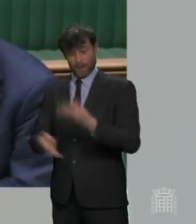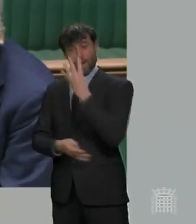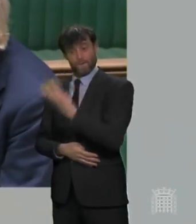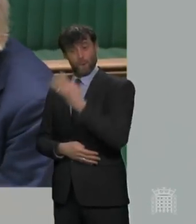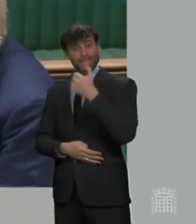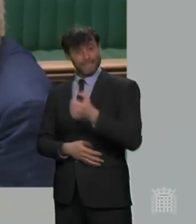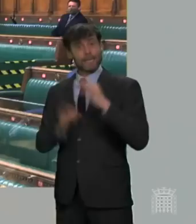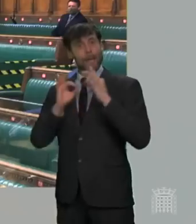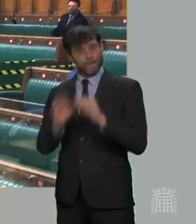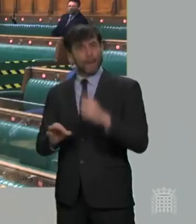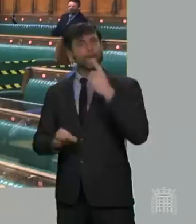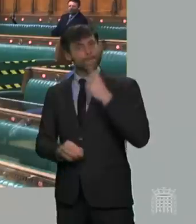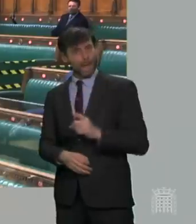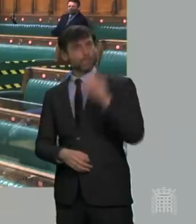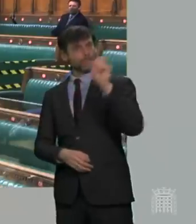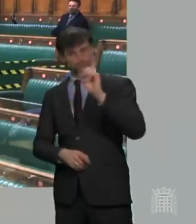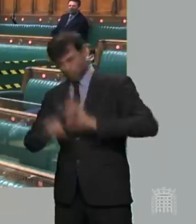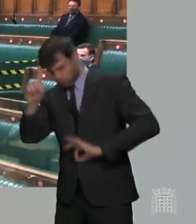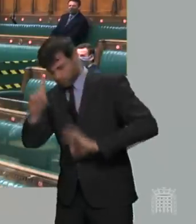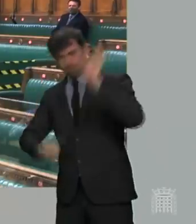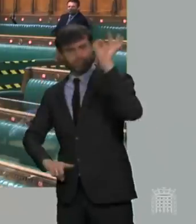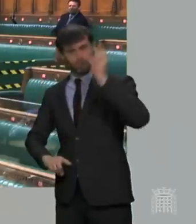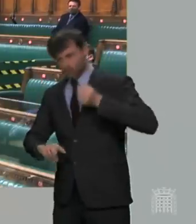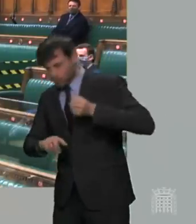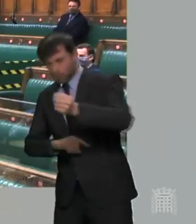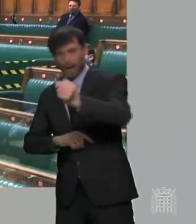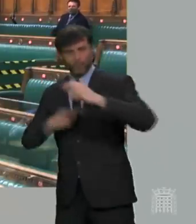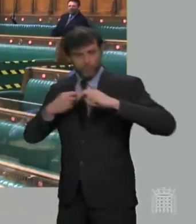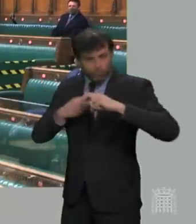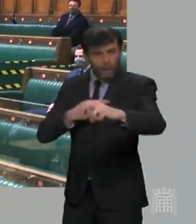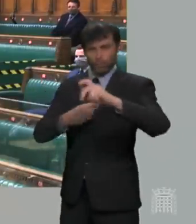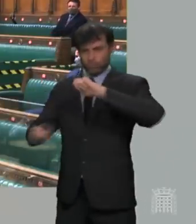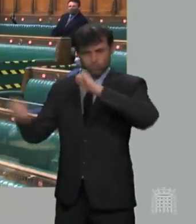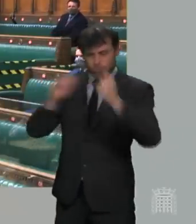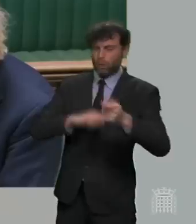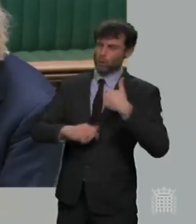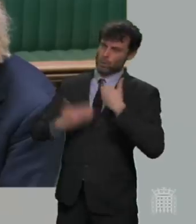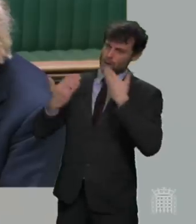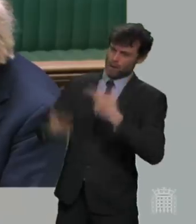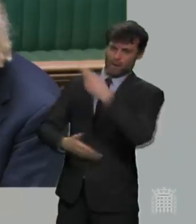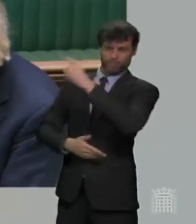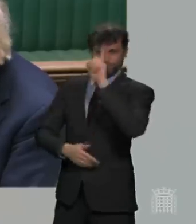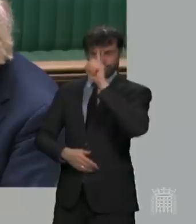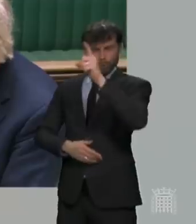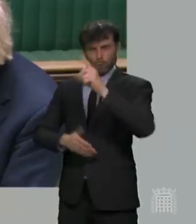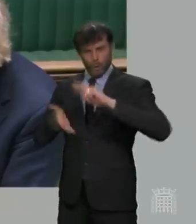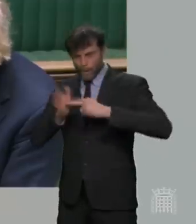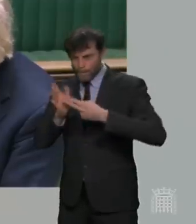I congratulate Jerry Hall on what he is doing to resurface the road and to make it quieter,